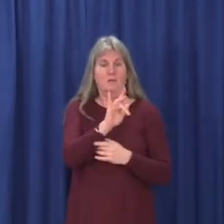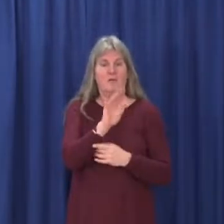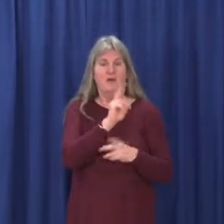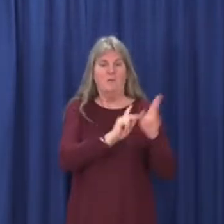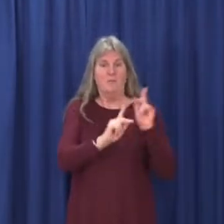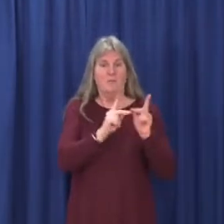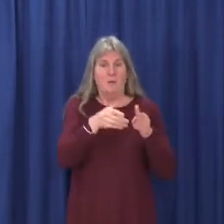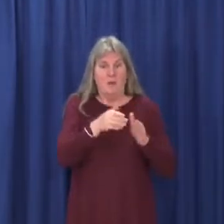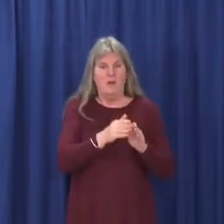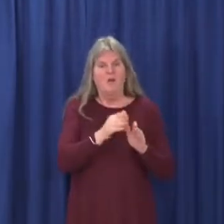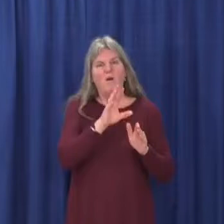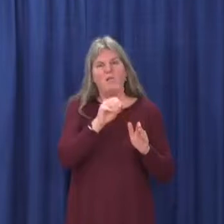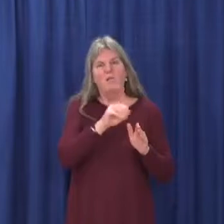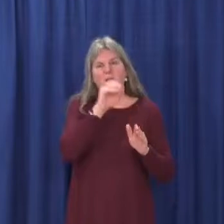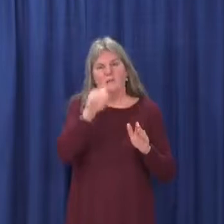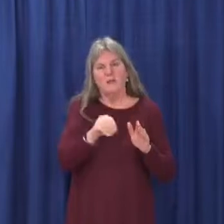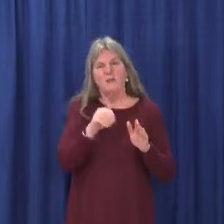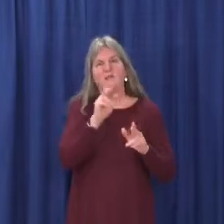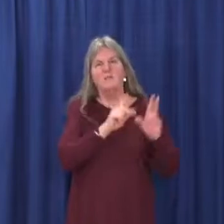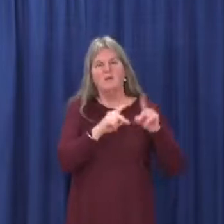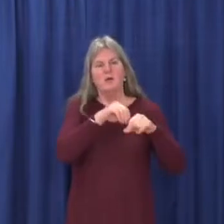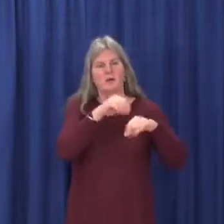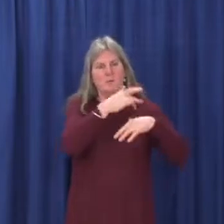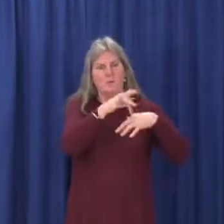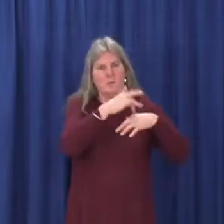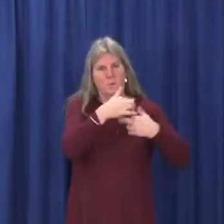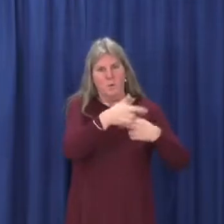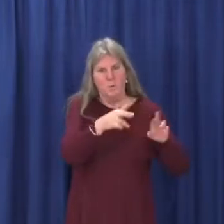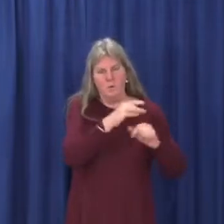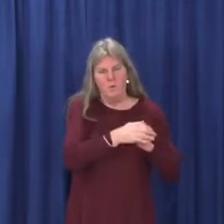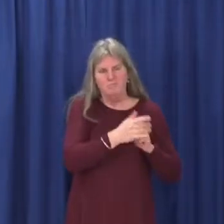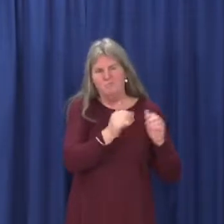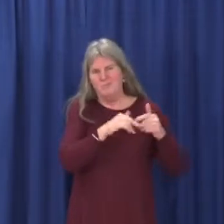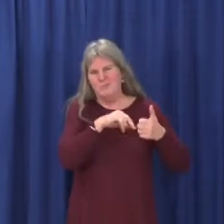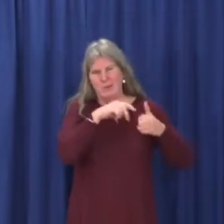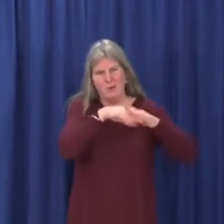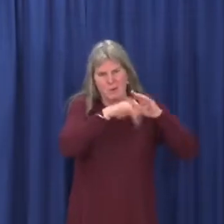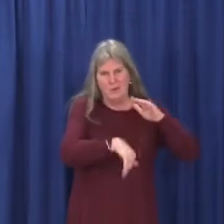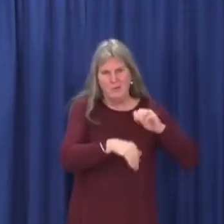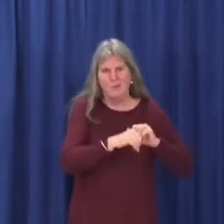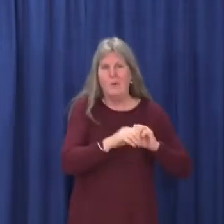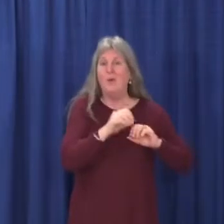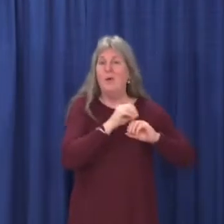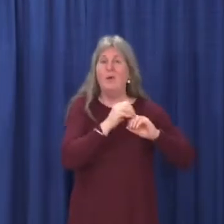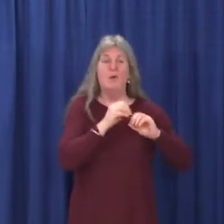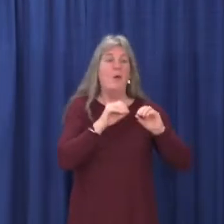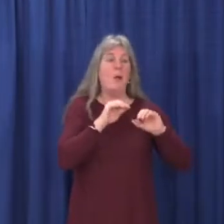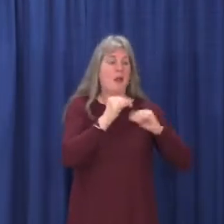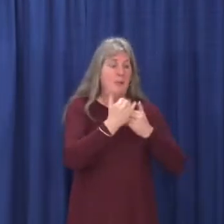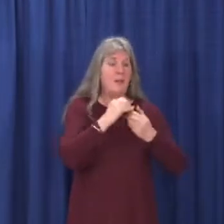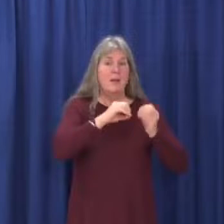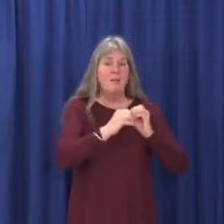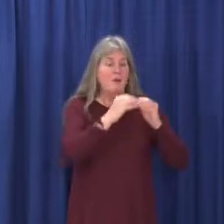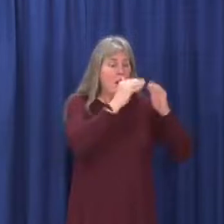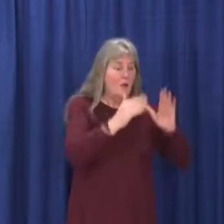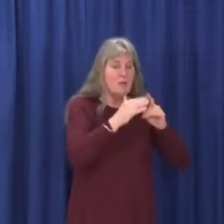or 50% capacity, venue capacity, whichever is less, with no restriction on the number of households.